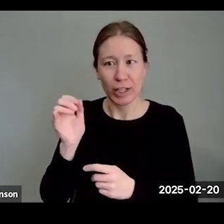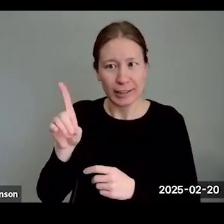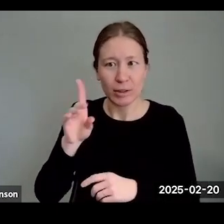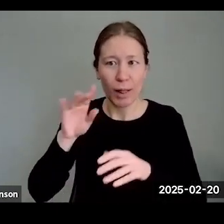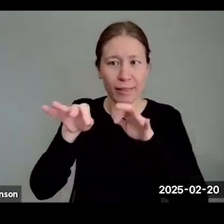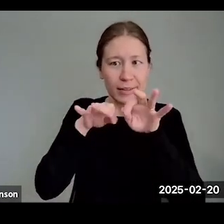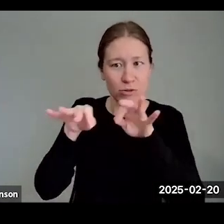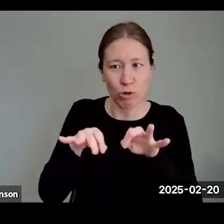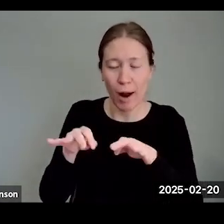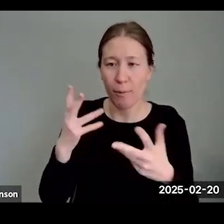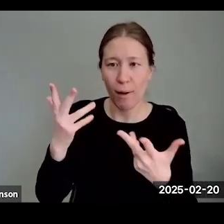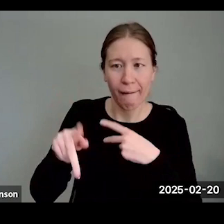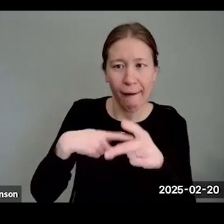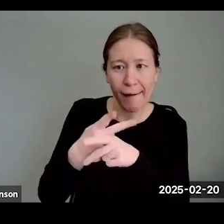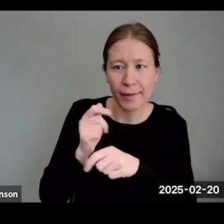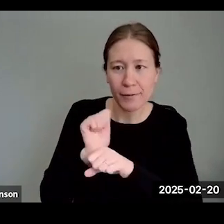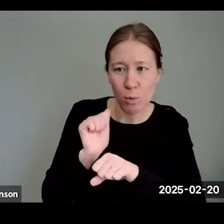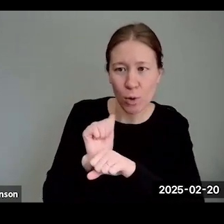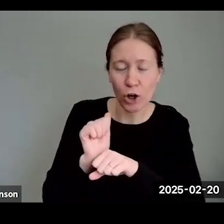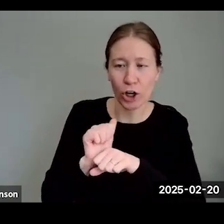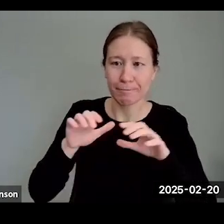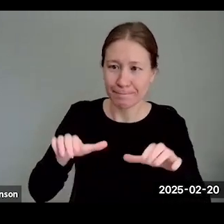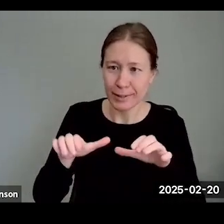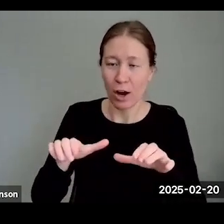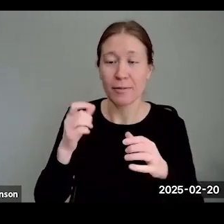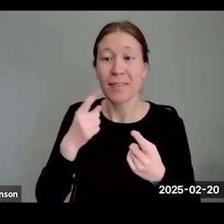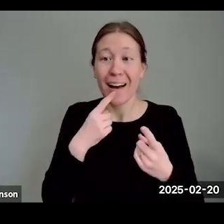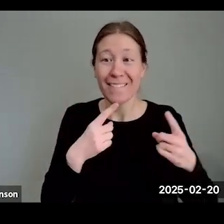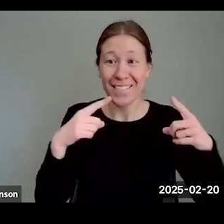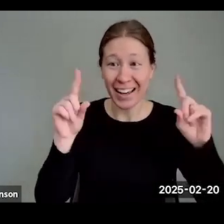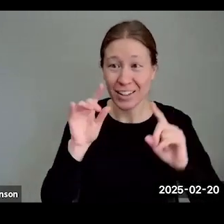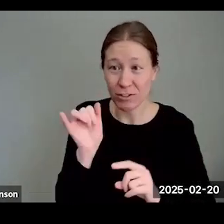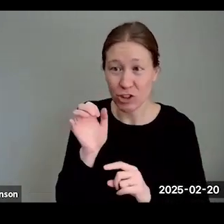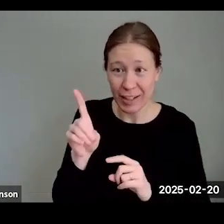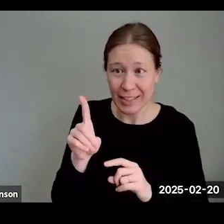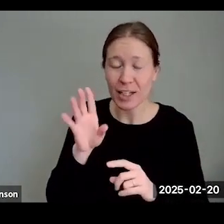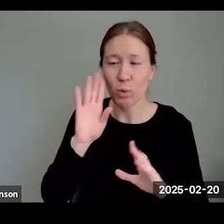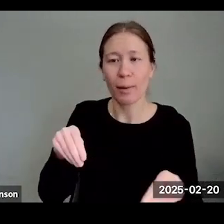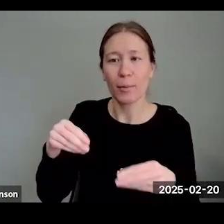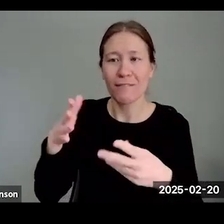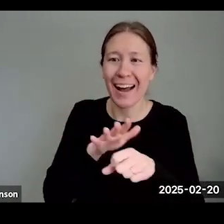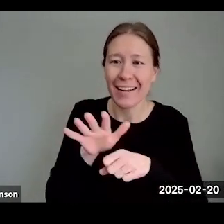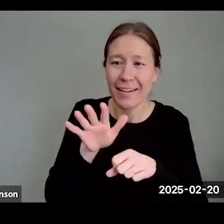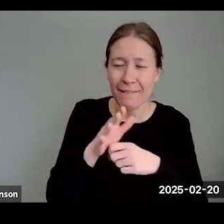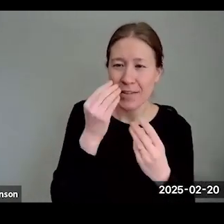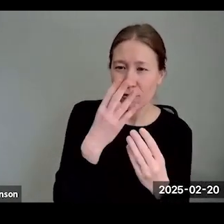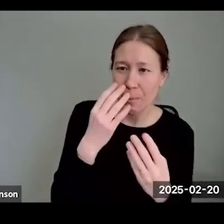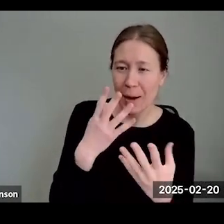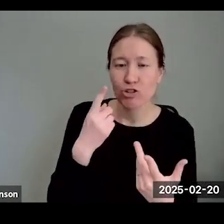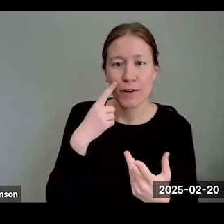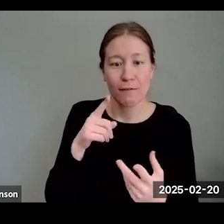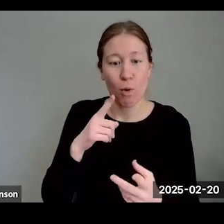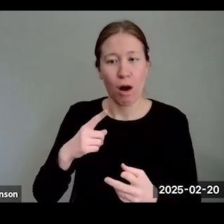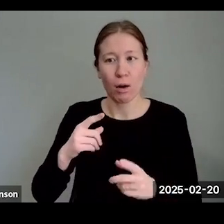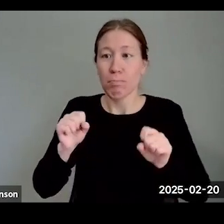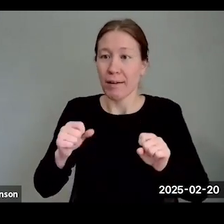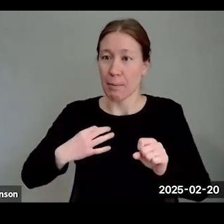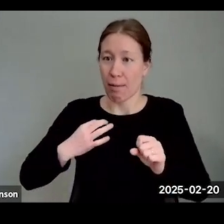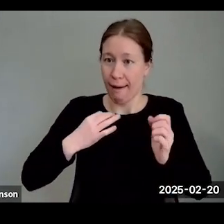When we have an effective job description, it should be providing enough details for candidates or employees to determine whether or not